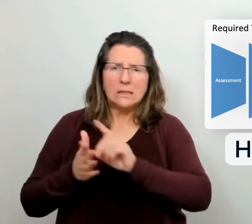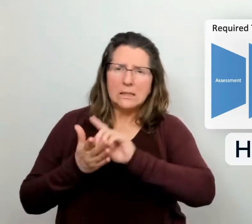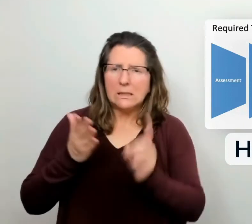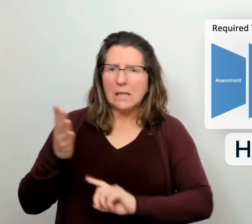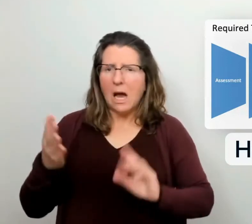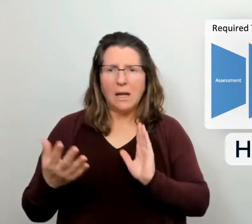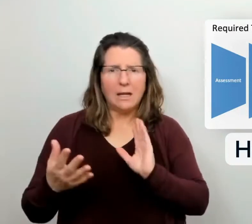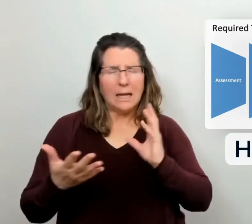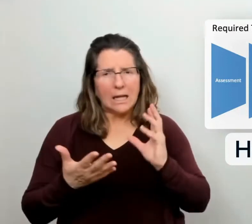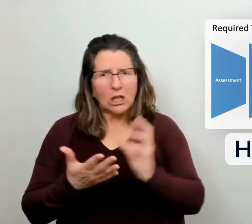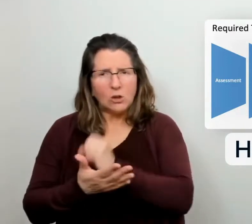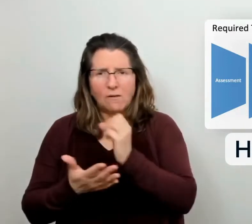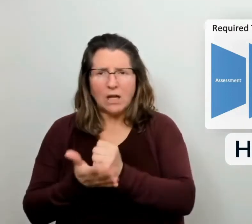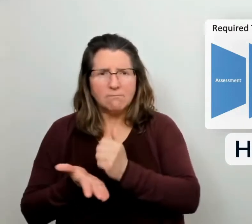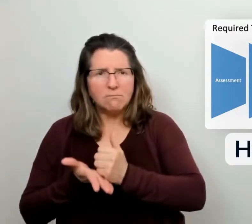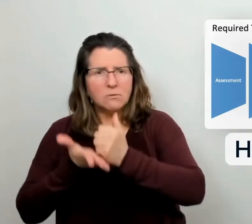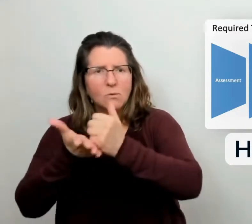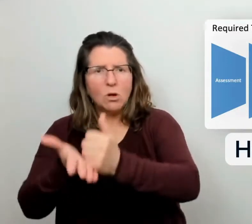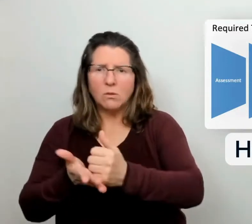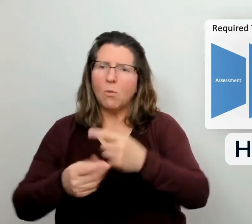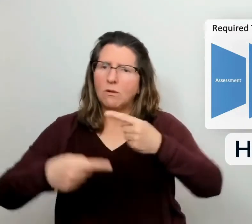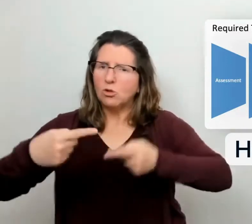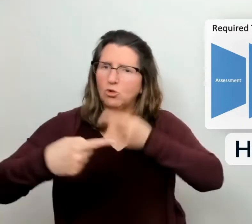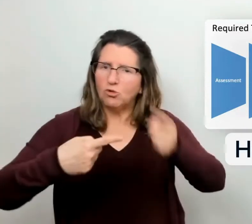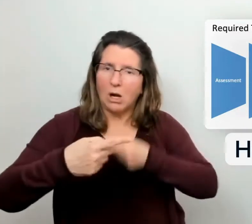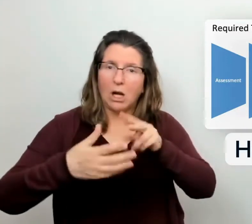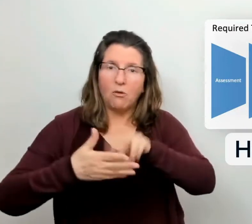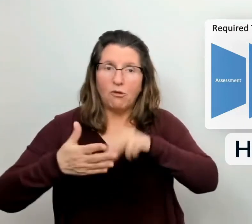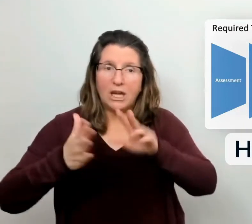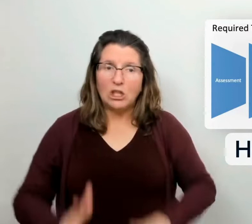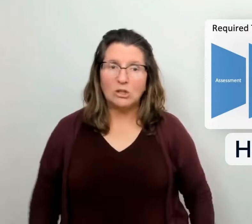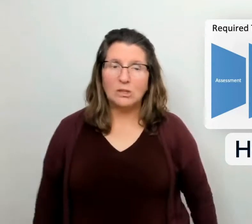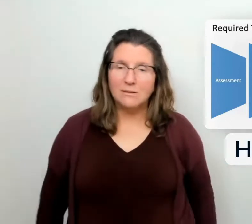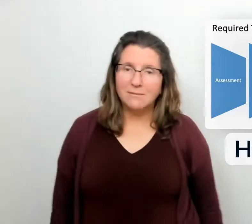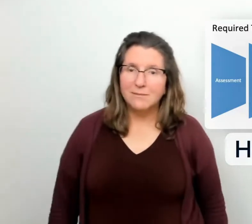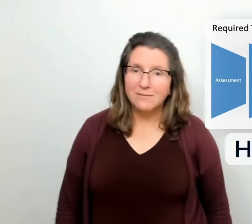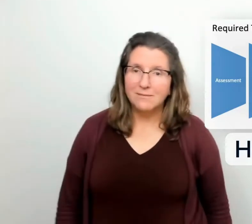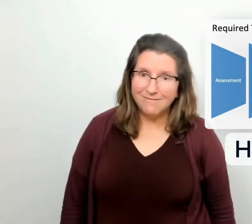As well as designing interventions to support struggling readers.